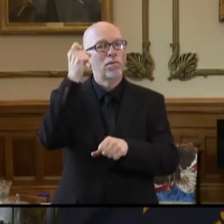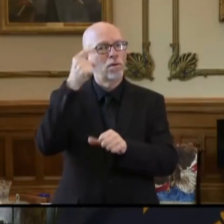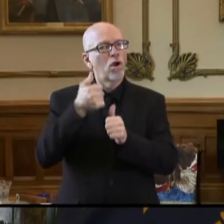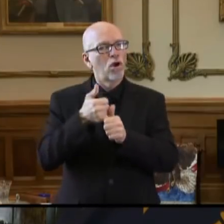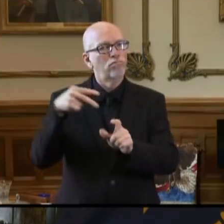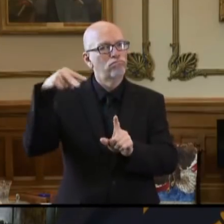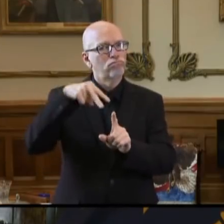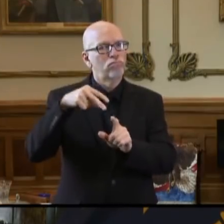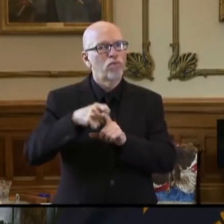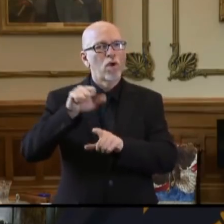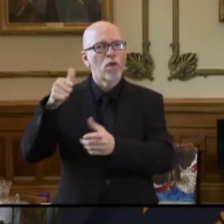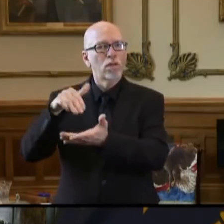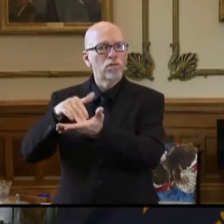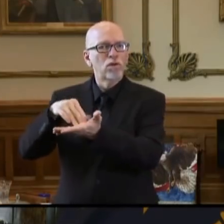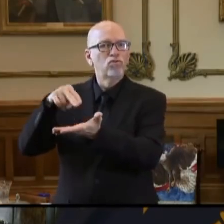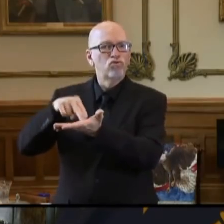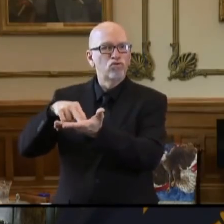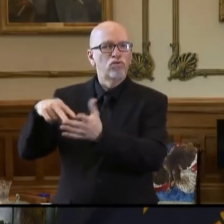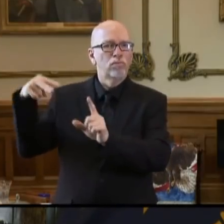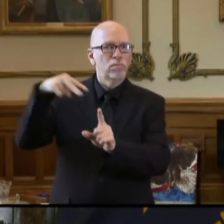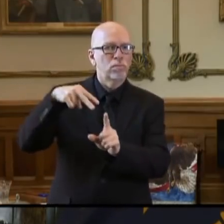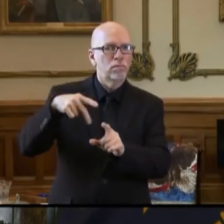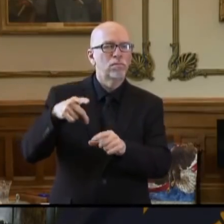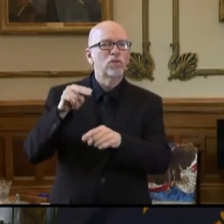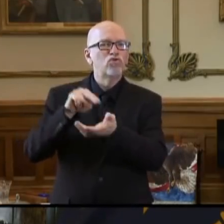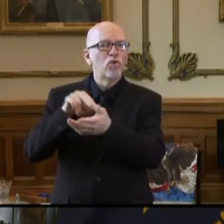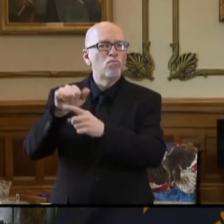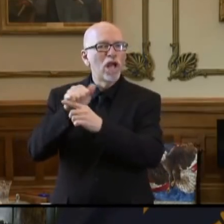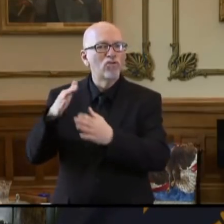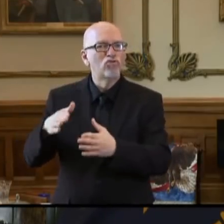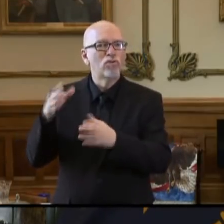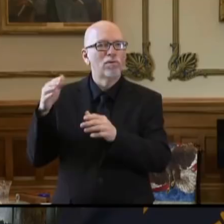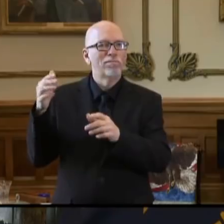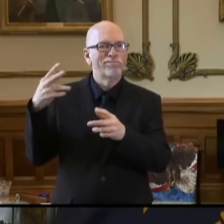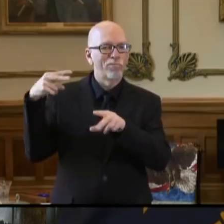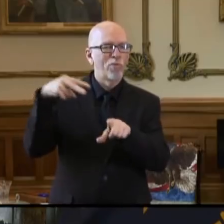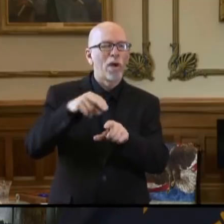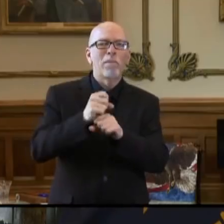THAT ARE JUST COMPLETING THEIR DEGREES BE ABLE TO WORK UNDER THE DIRECTION OF OTHER